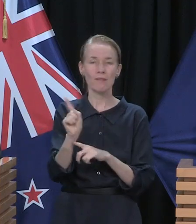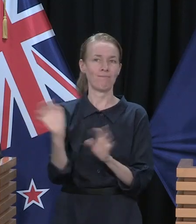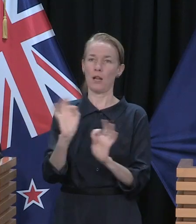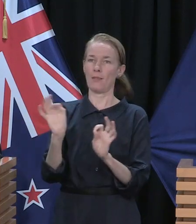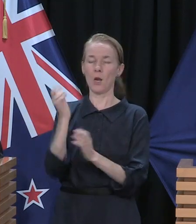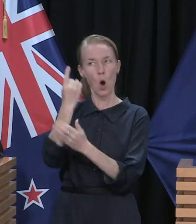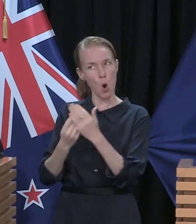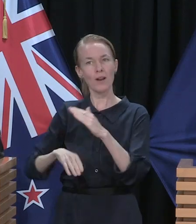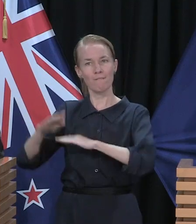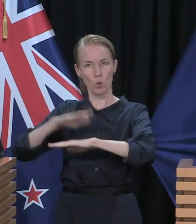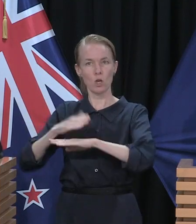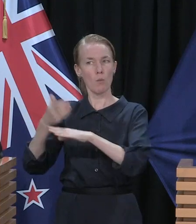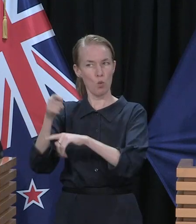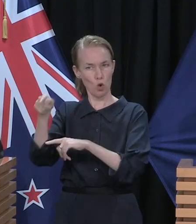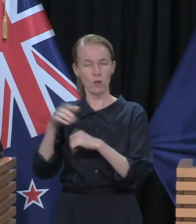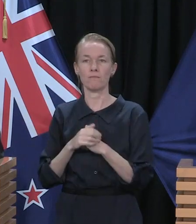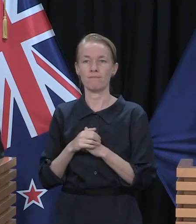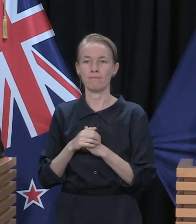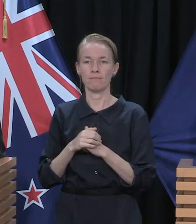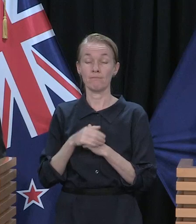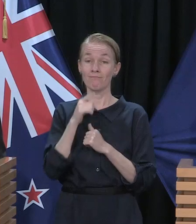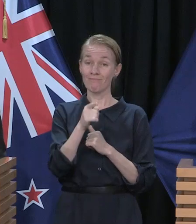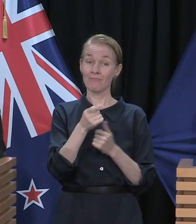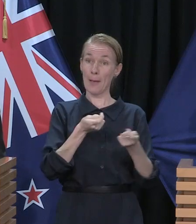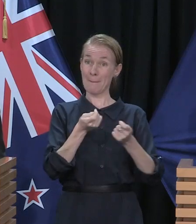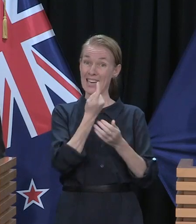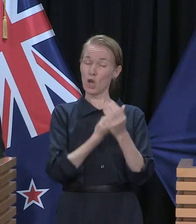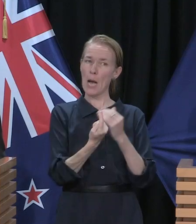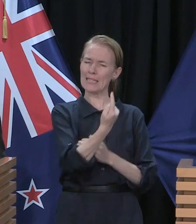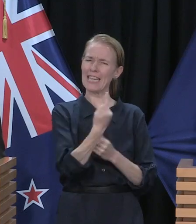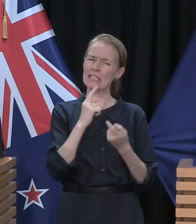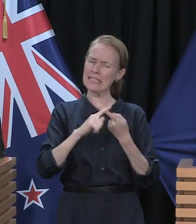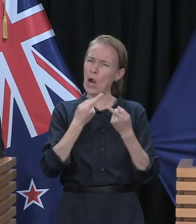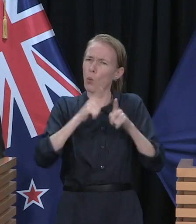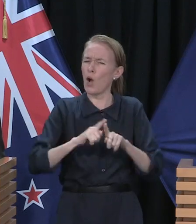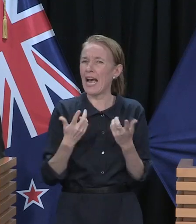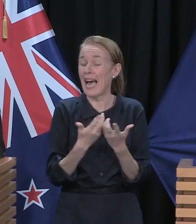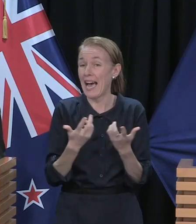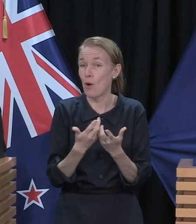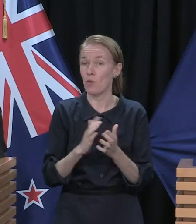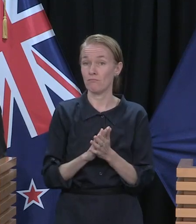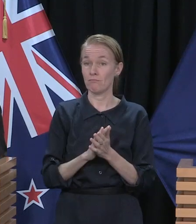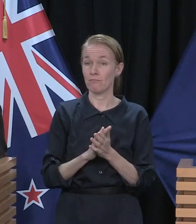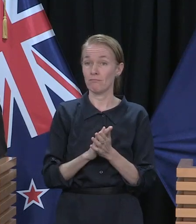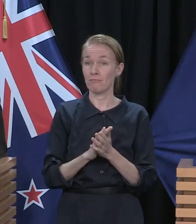other areas. It is a dedicated